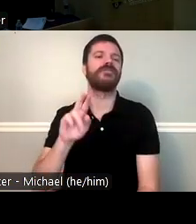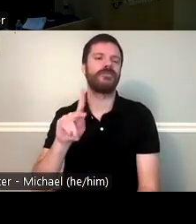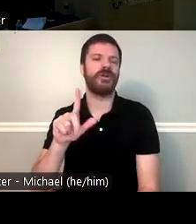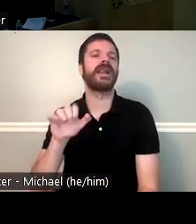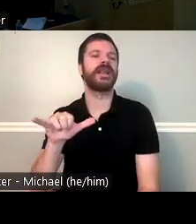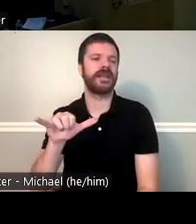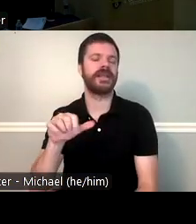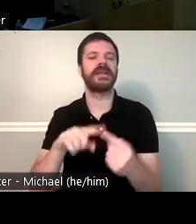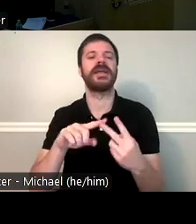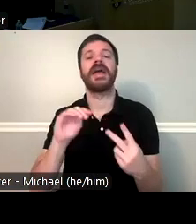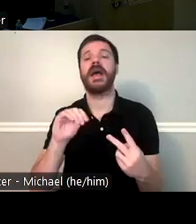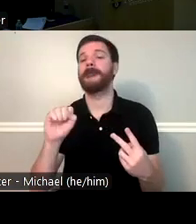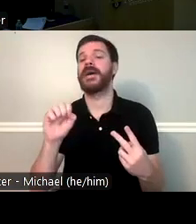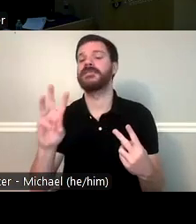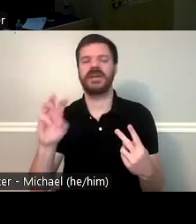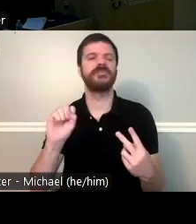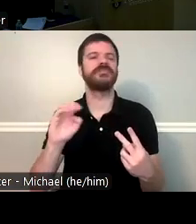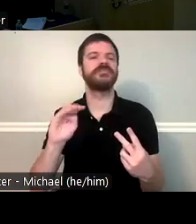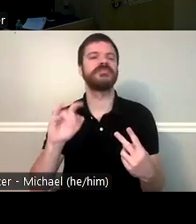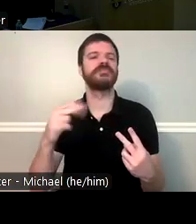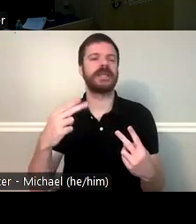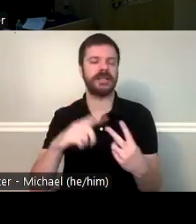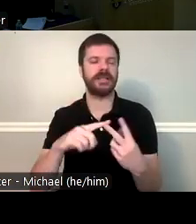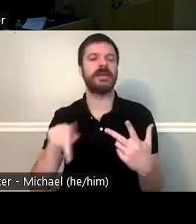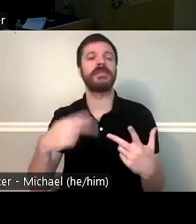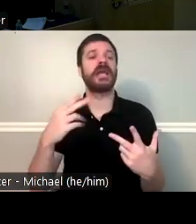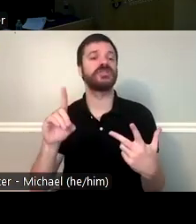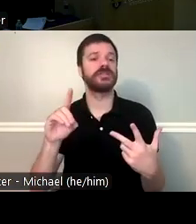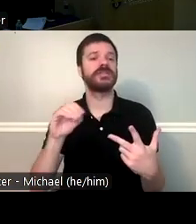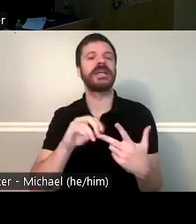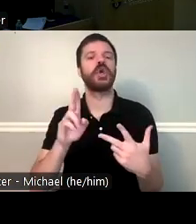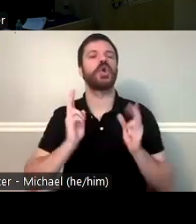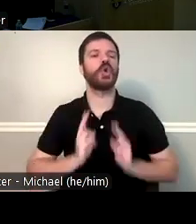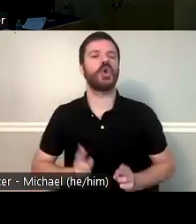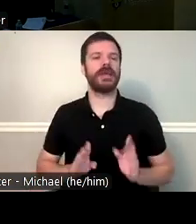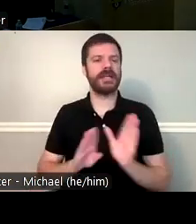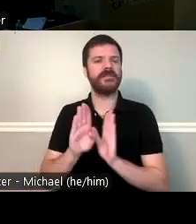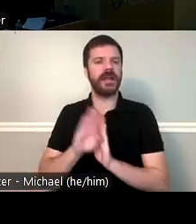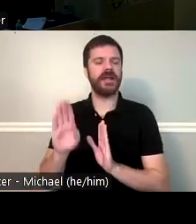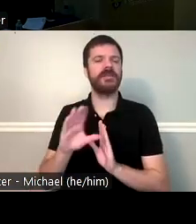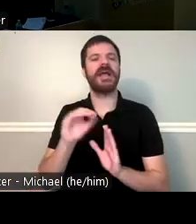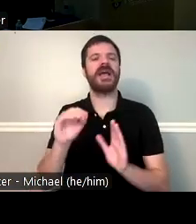her MSW at Smith college and her PhD in human development at and Behavioral Sciences at the